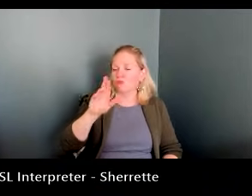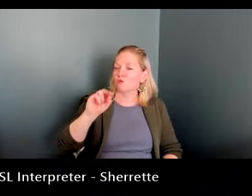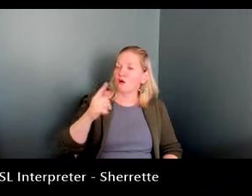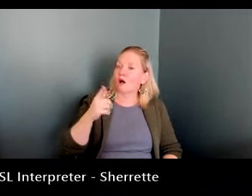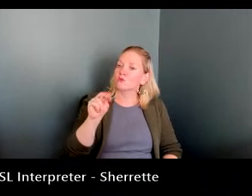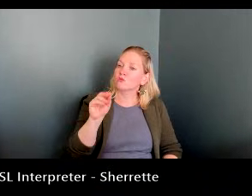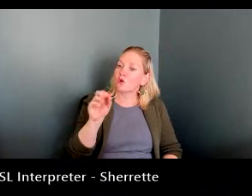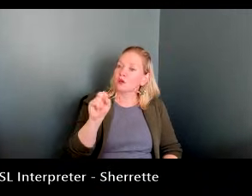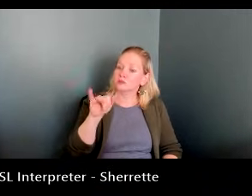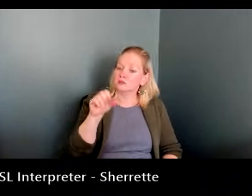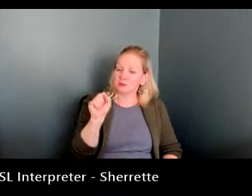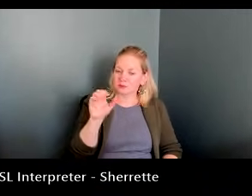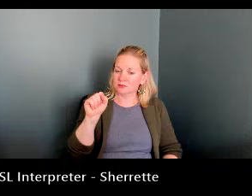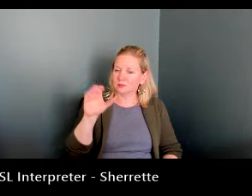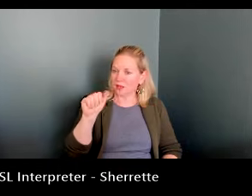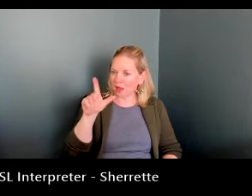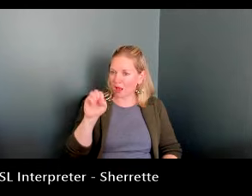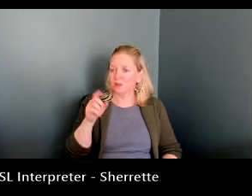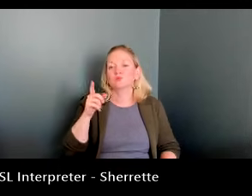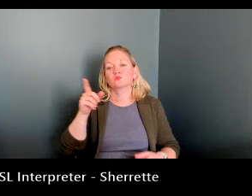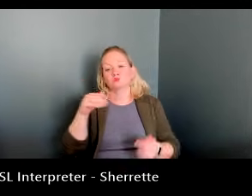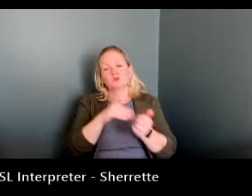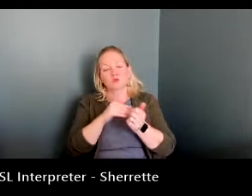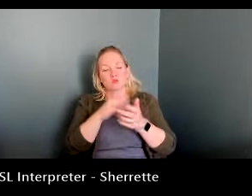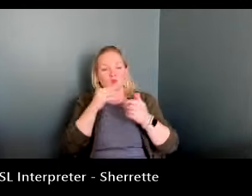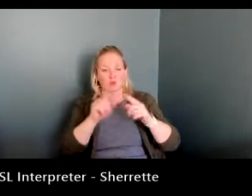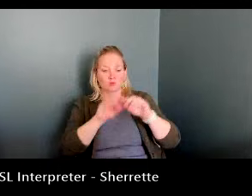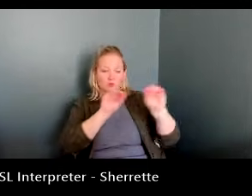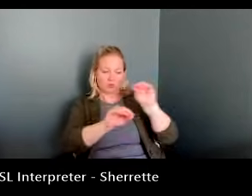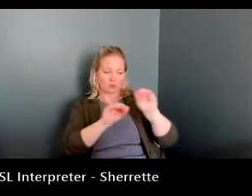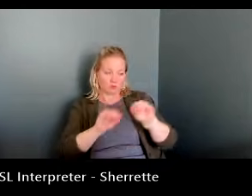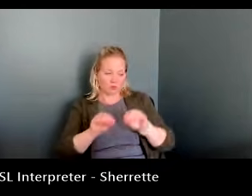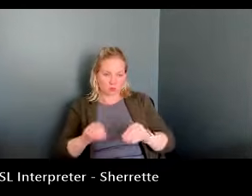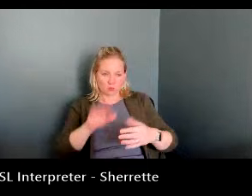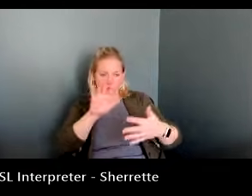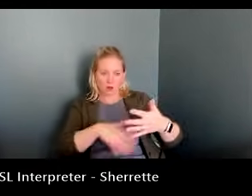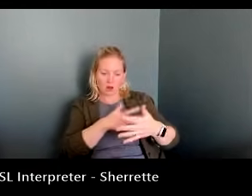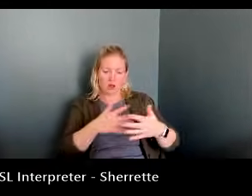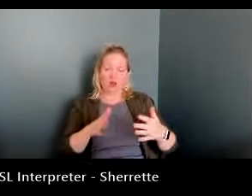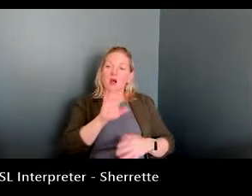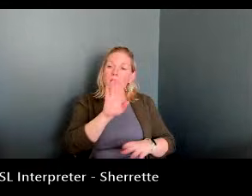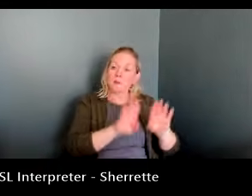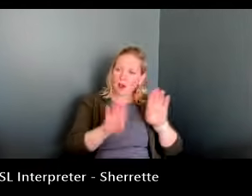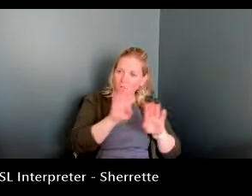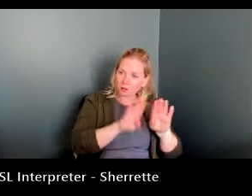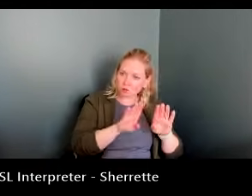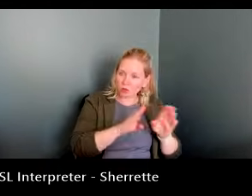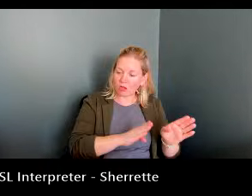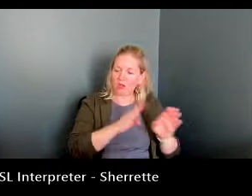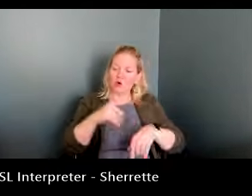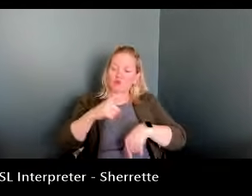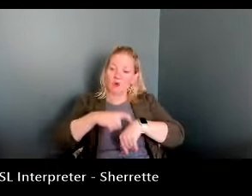on this little grid here, your biological age, chronological age, how much organ failure you